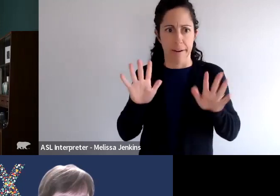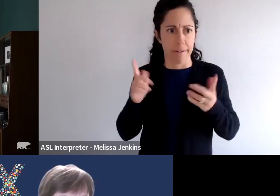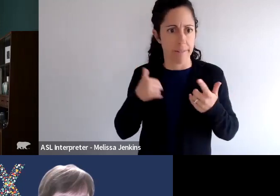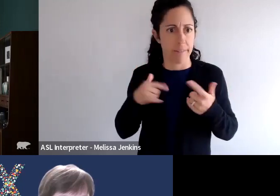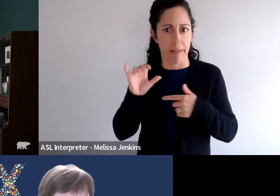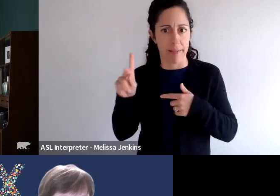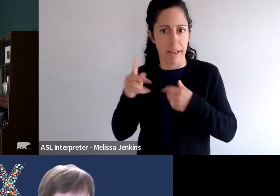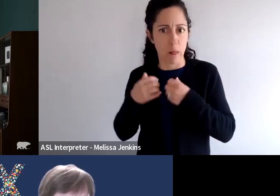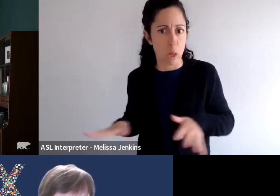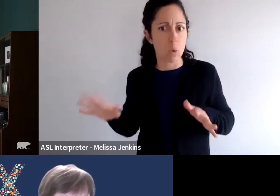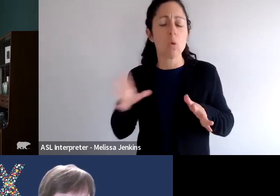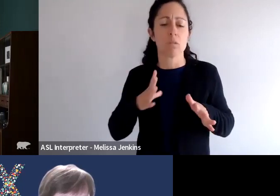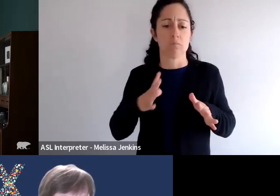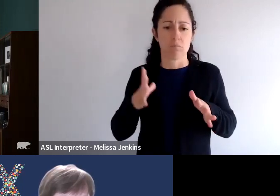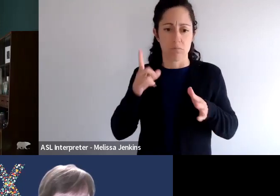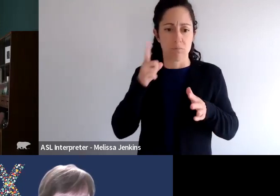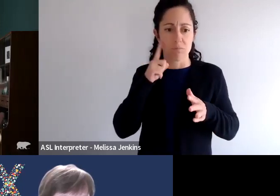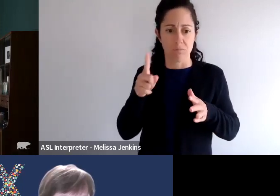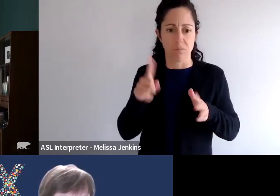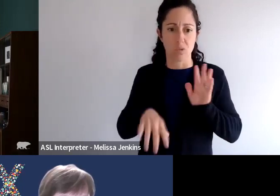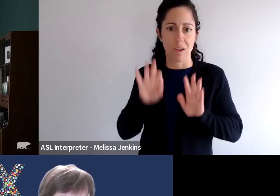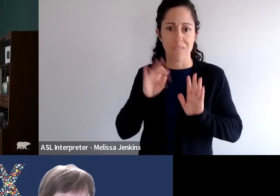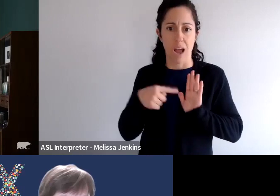you to this. So if you get lost, if you lose the link that I've shared today, it is on the, it's a RARE-X link.